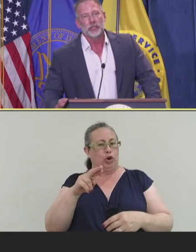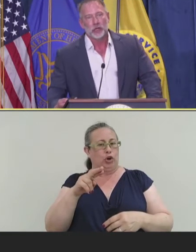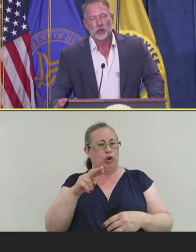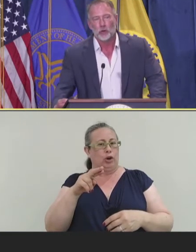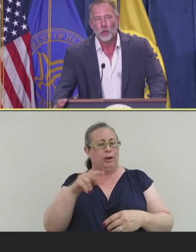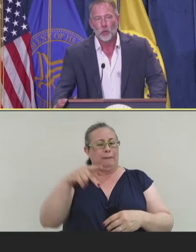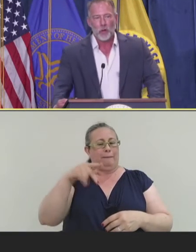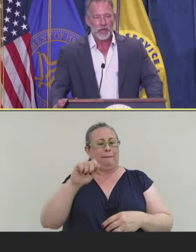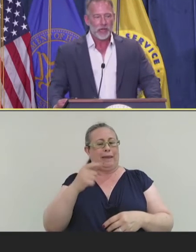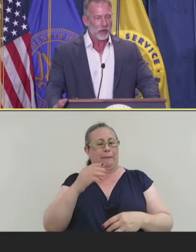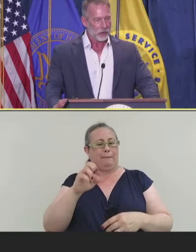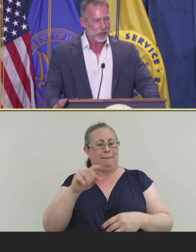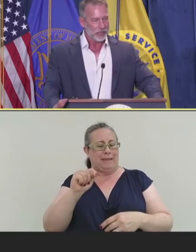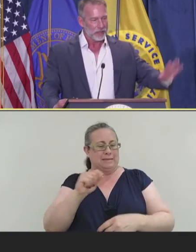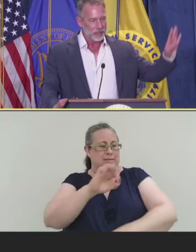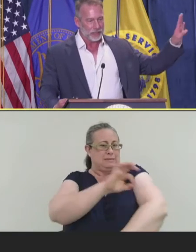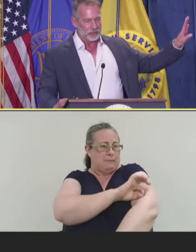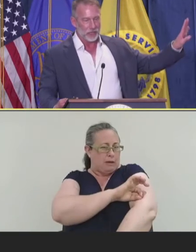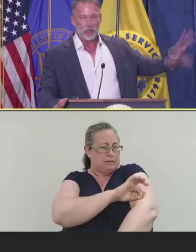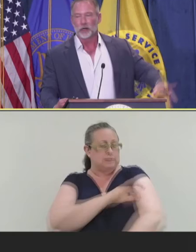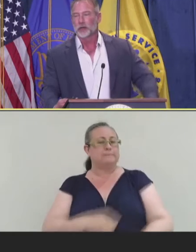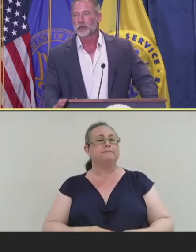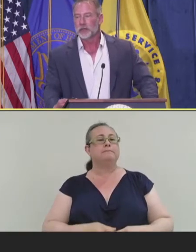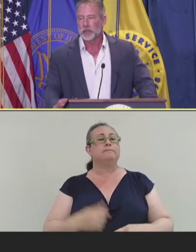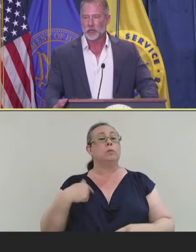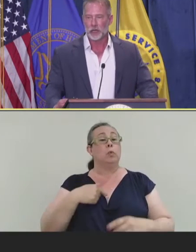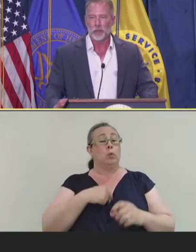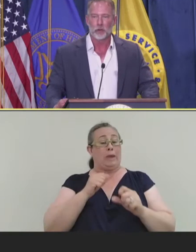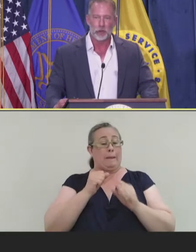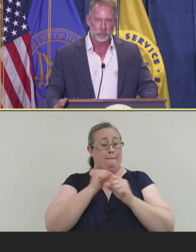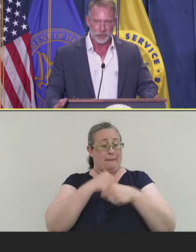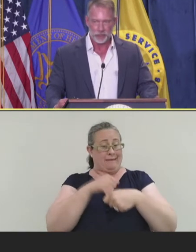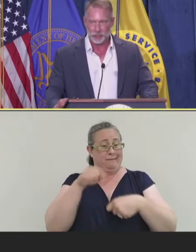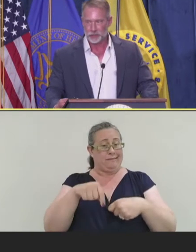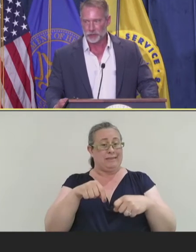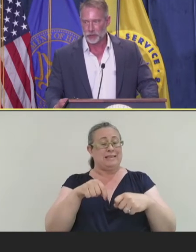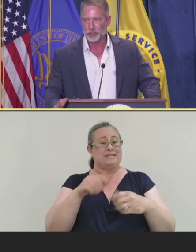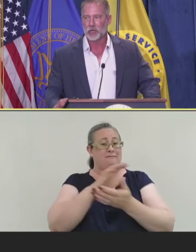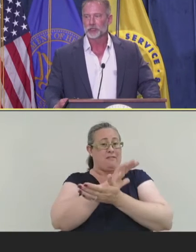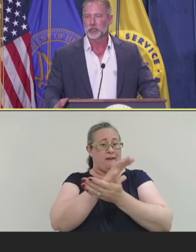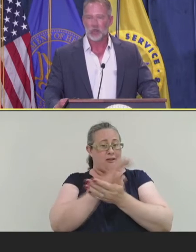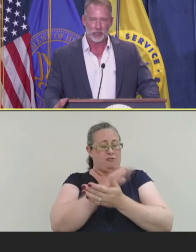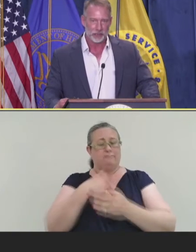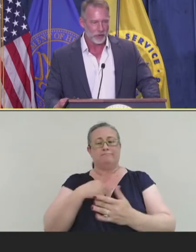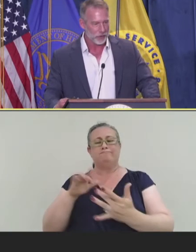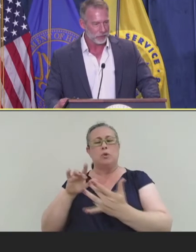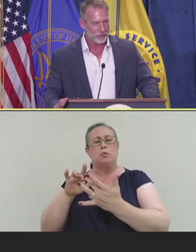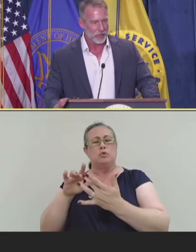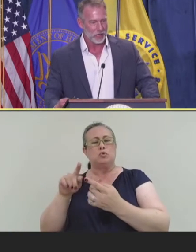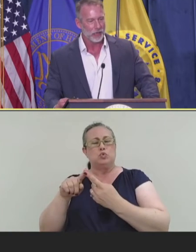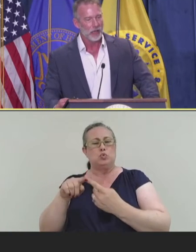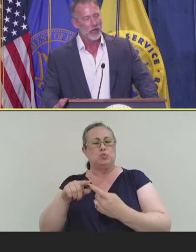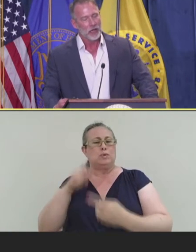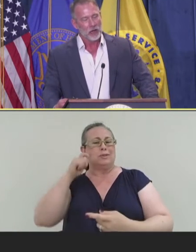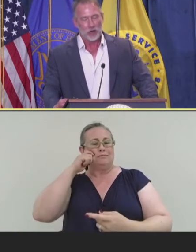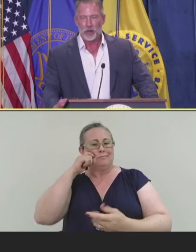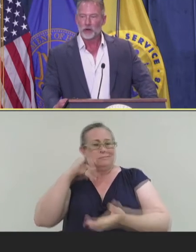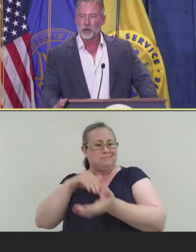So, we created this flyer, I reached out to a dermatology colleague of mine on, you know,